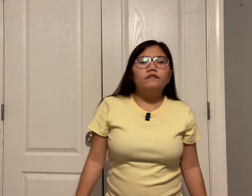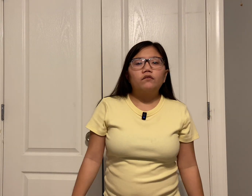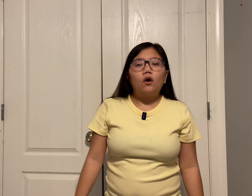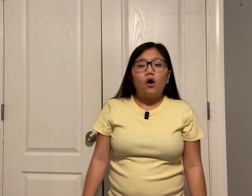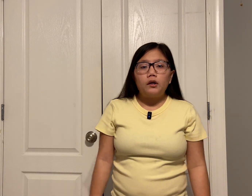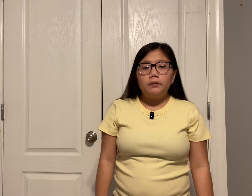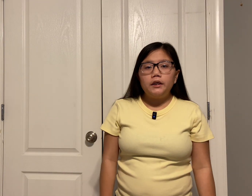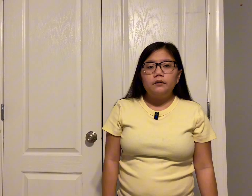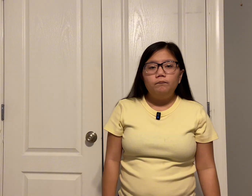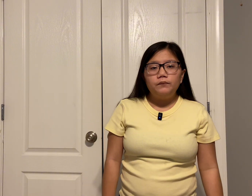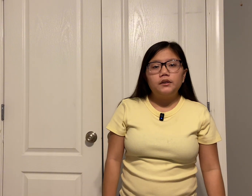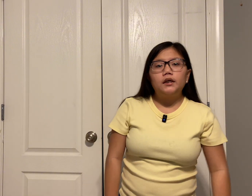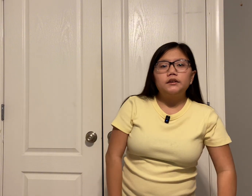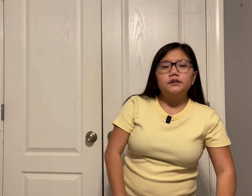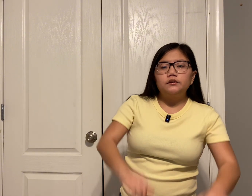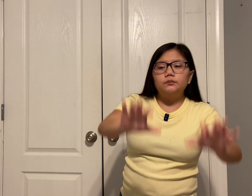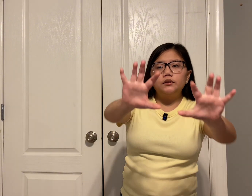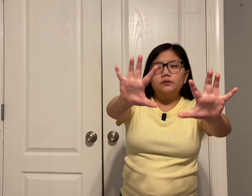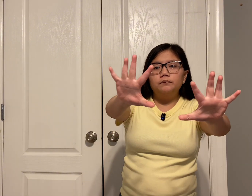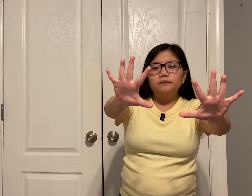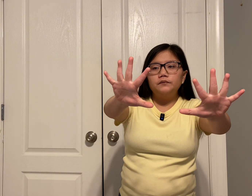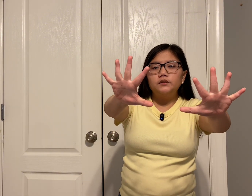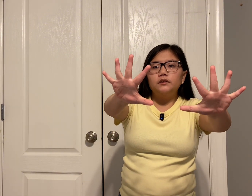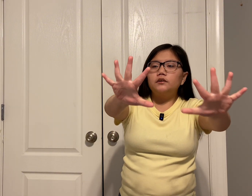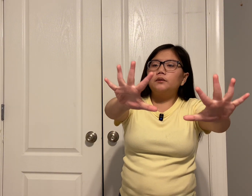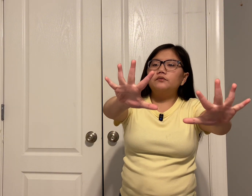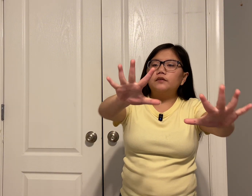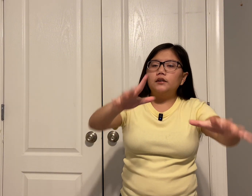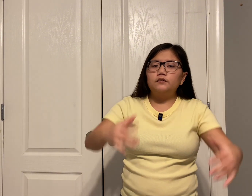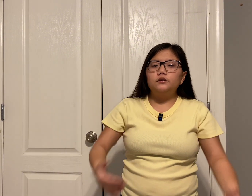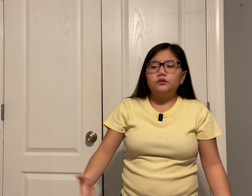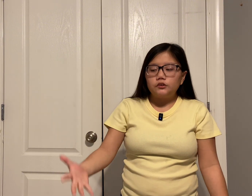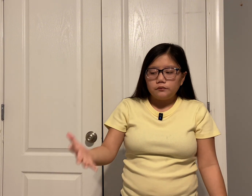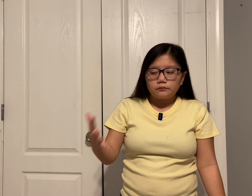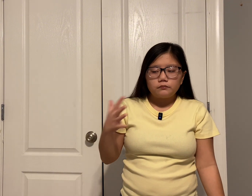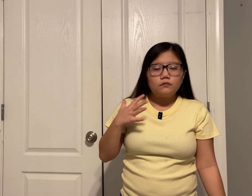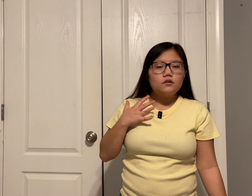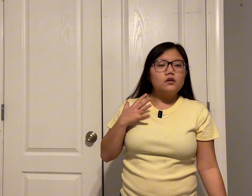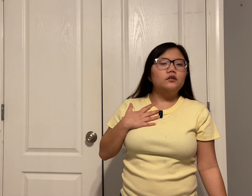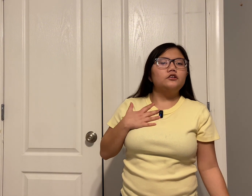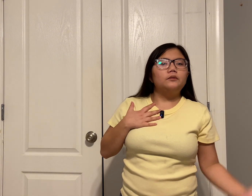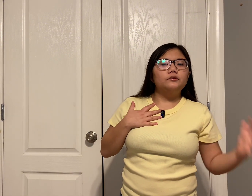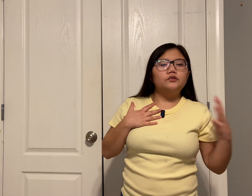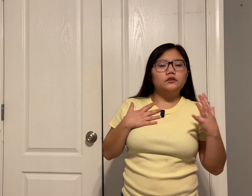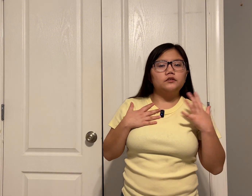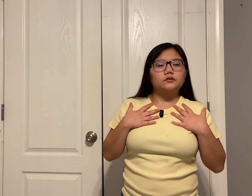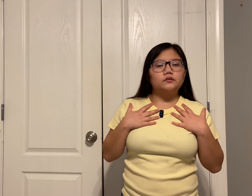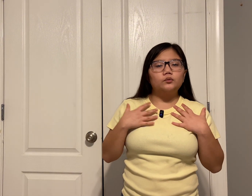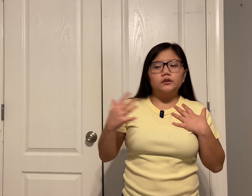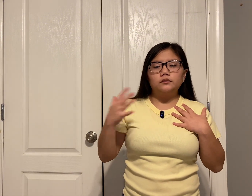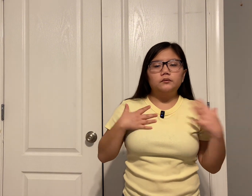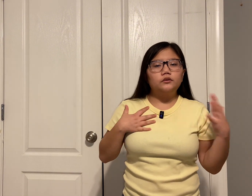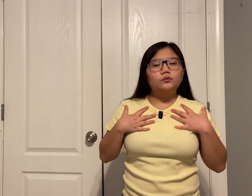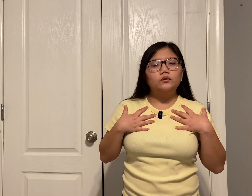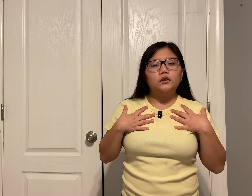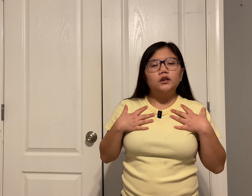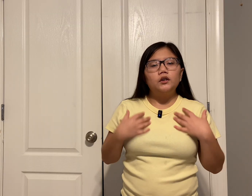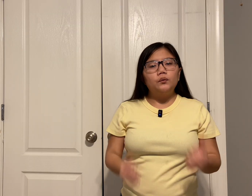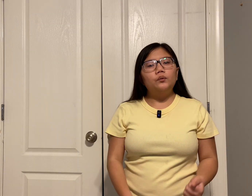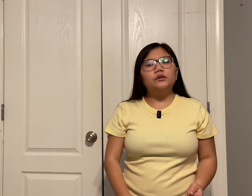And then for on me, in ASL you'd go the number five and you just on the top of your chest twice one two